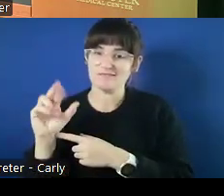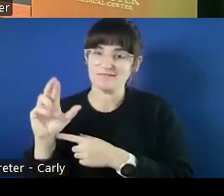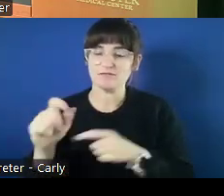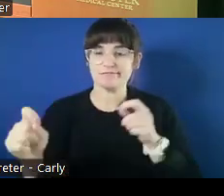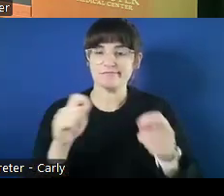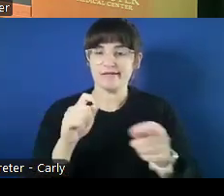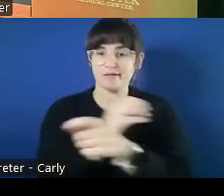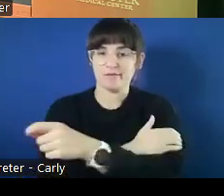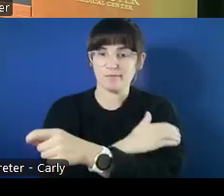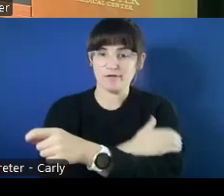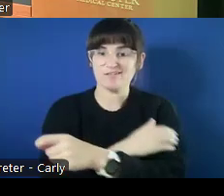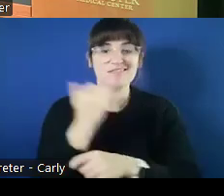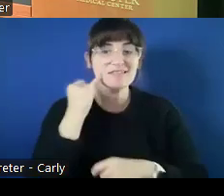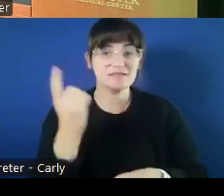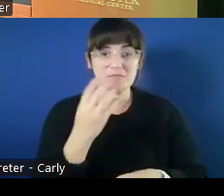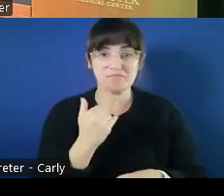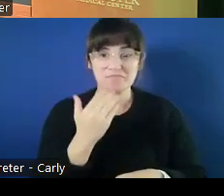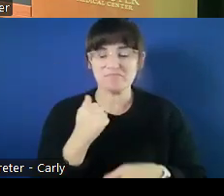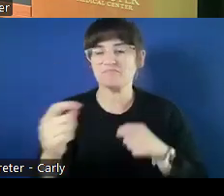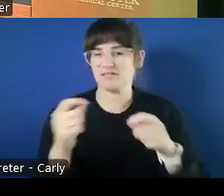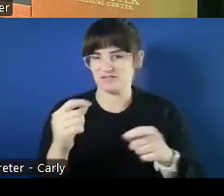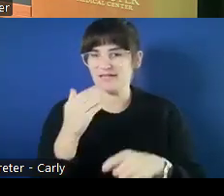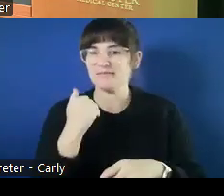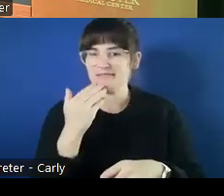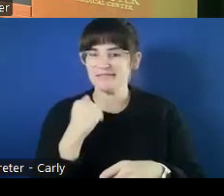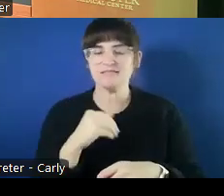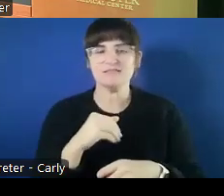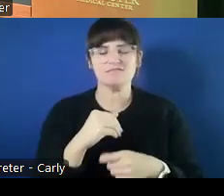uh if somebody has diabetes manage diabetes do all of the kinds of things that you would